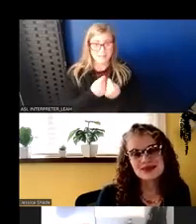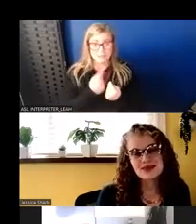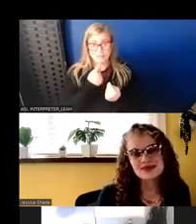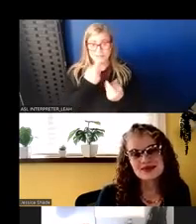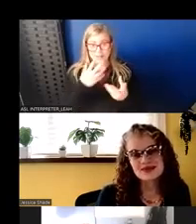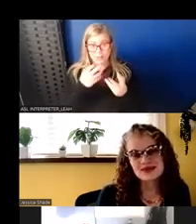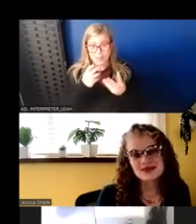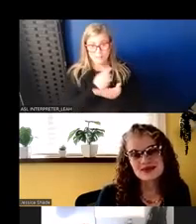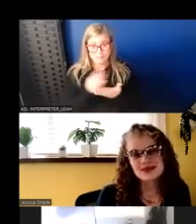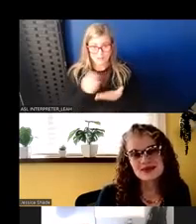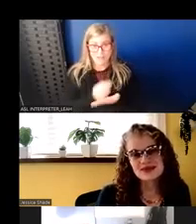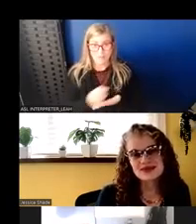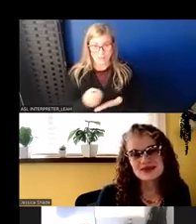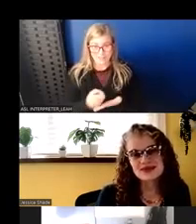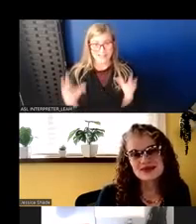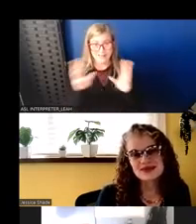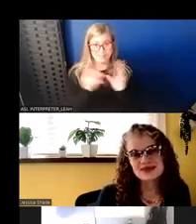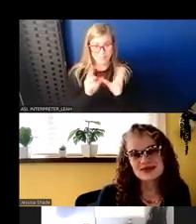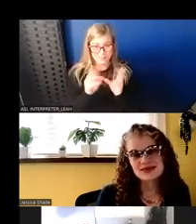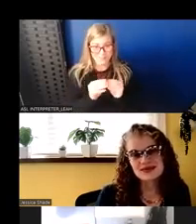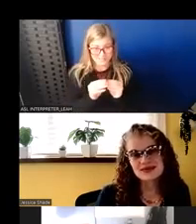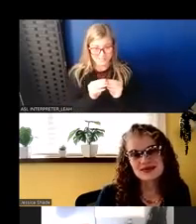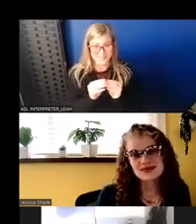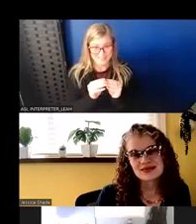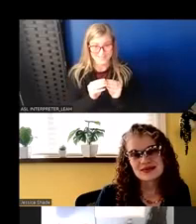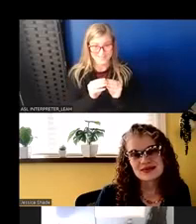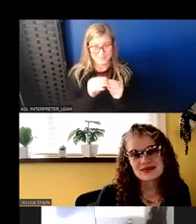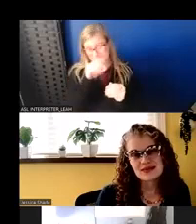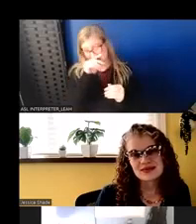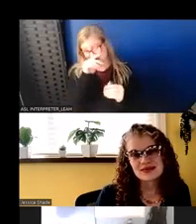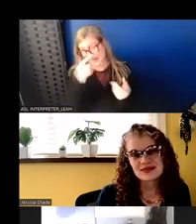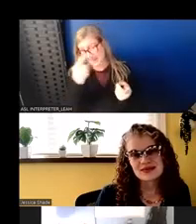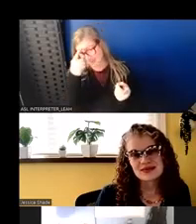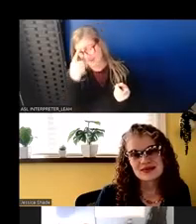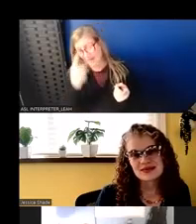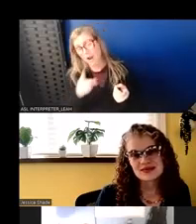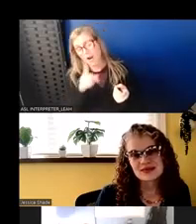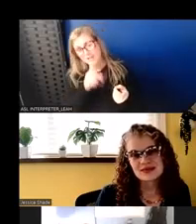So what that is, is expressing genuine care for each other and